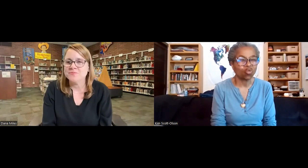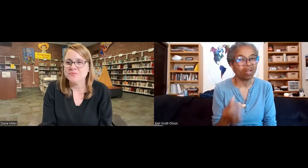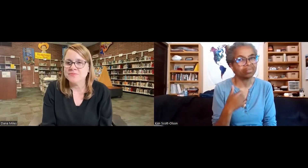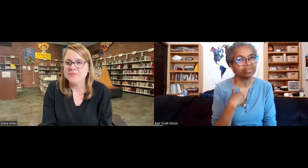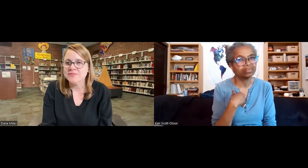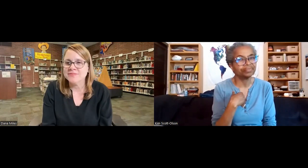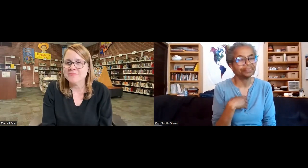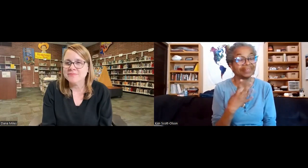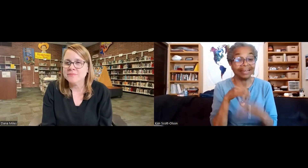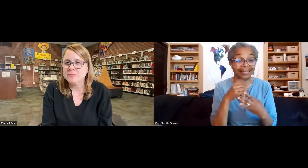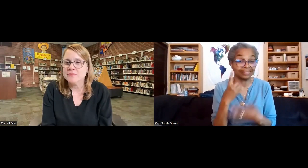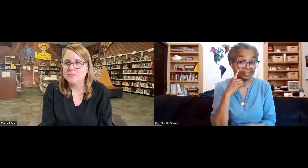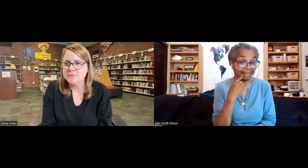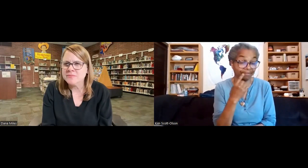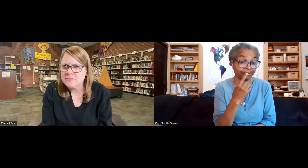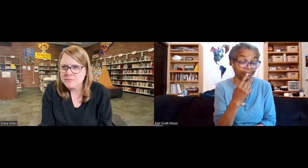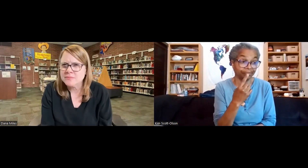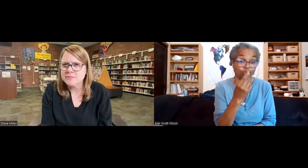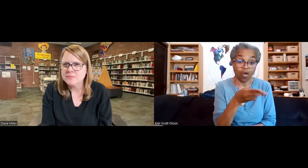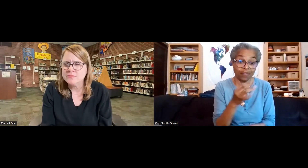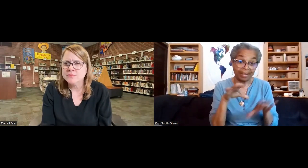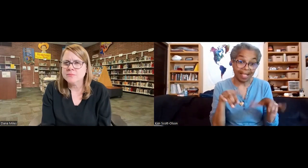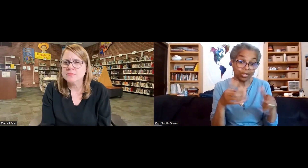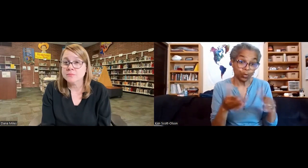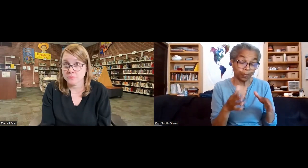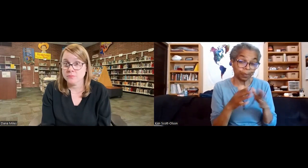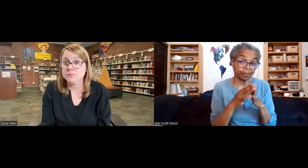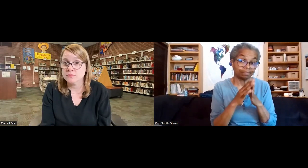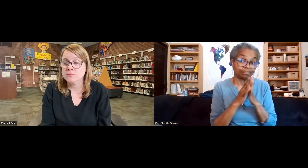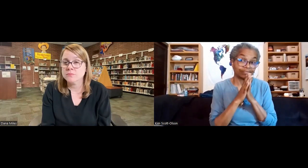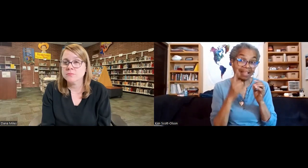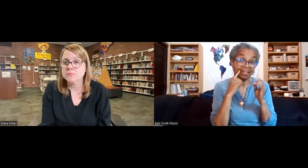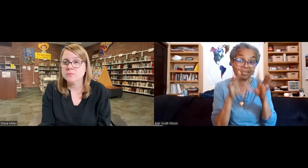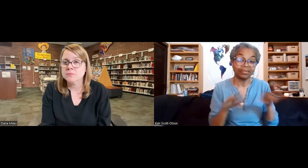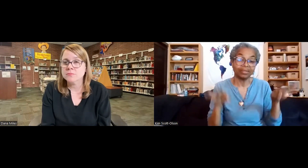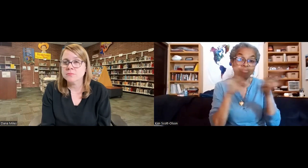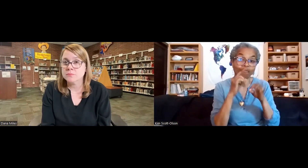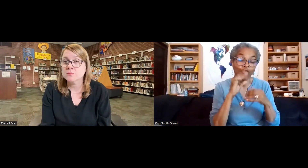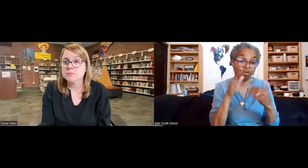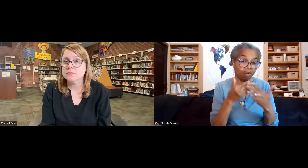Let’s dive into that. In the Deaf and Hard of Hearing classroom,